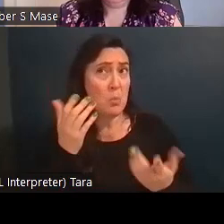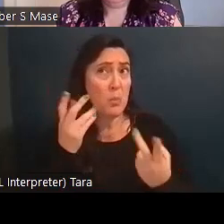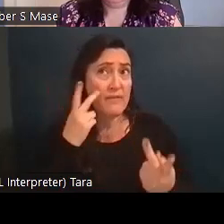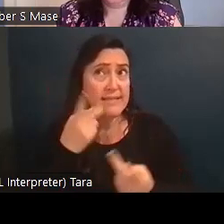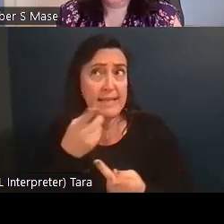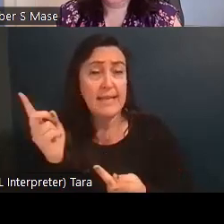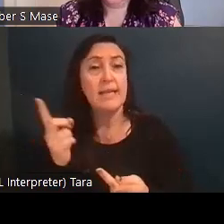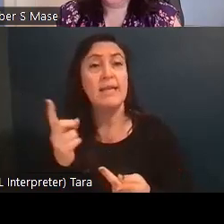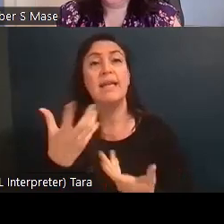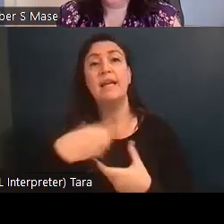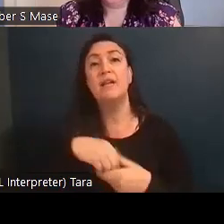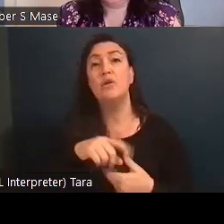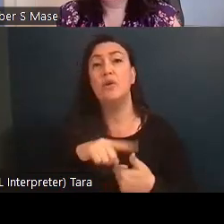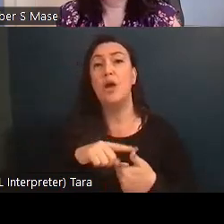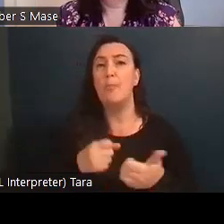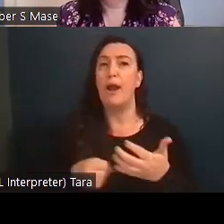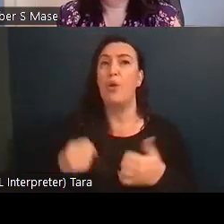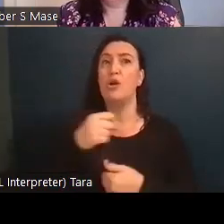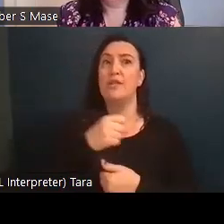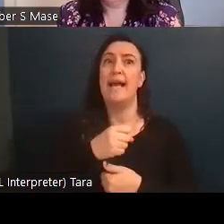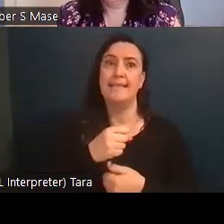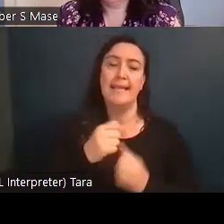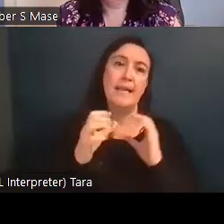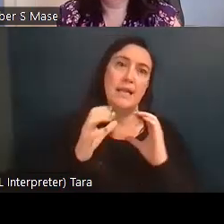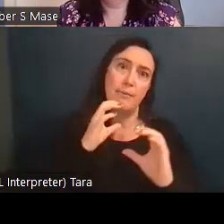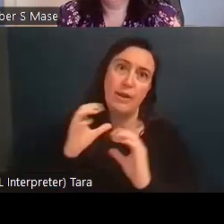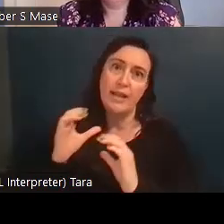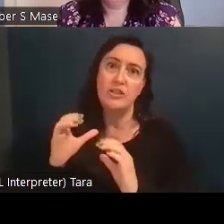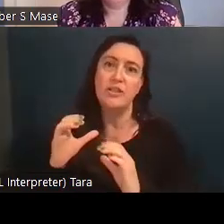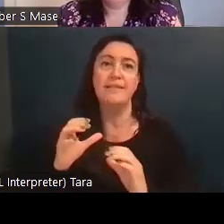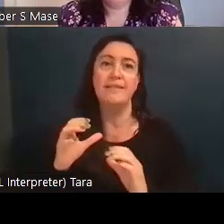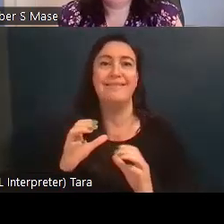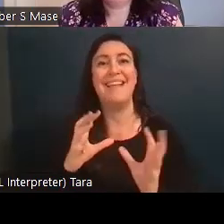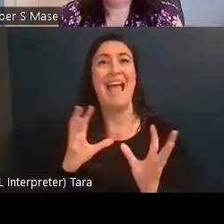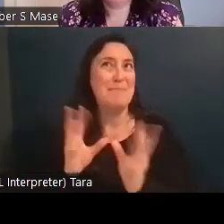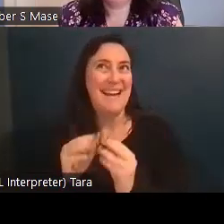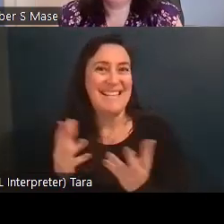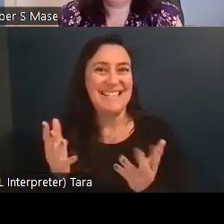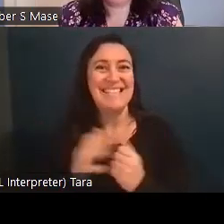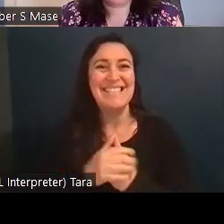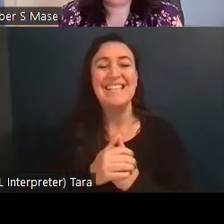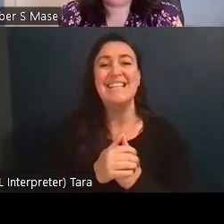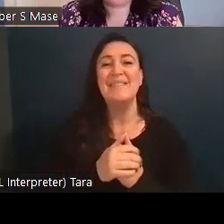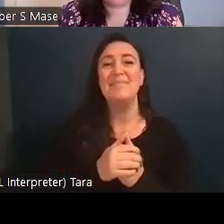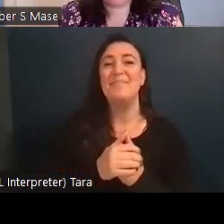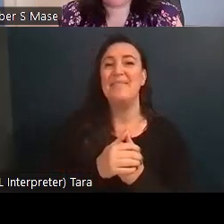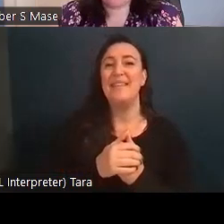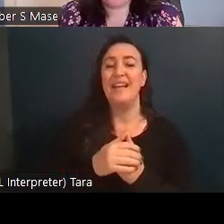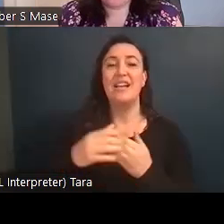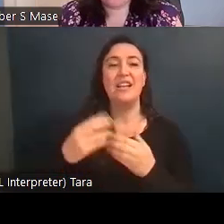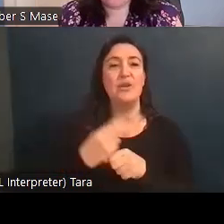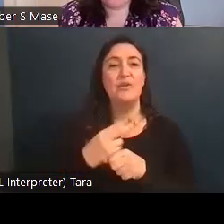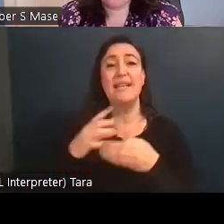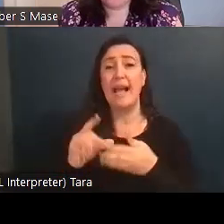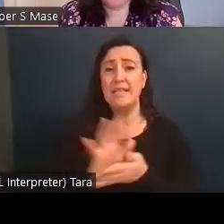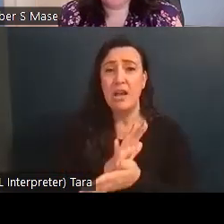project communication, so and meetings. But using guiding documents and policies that help balance